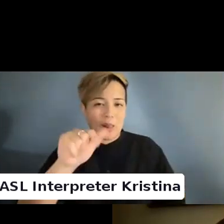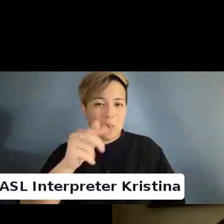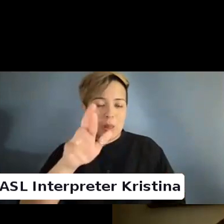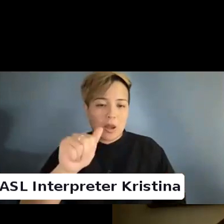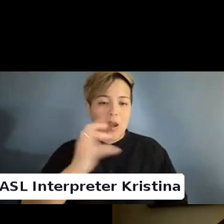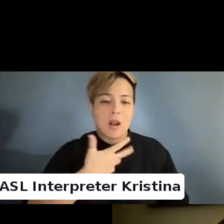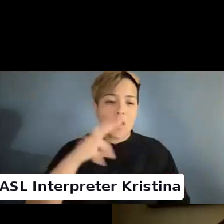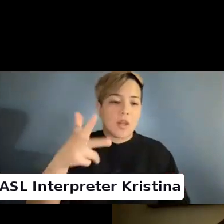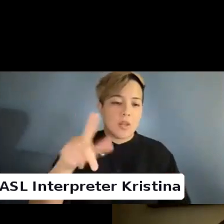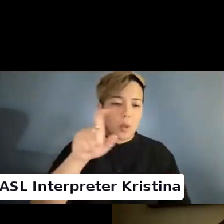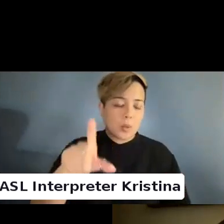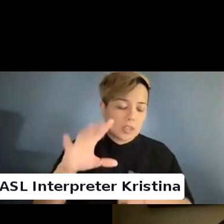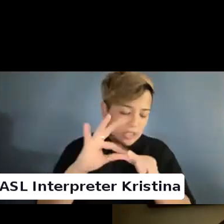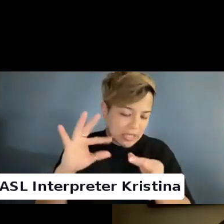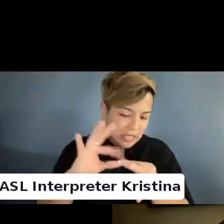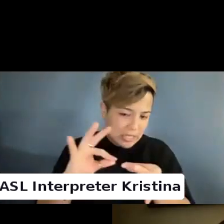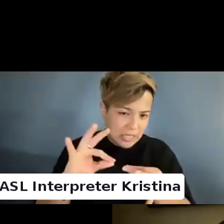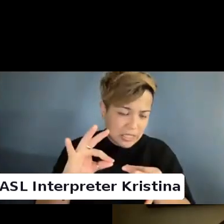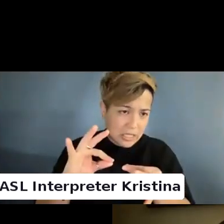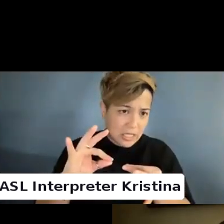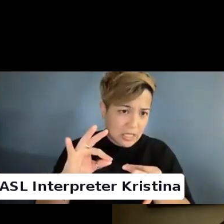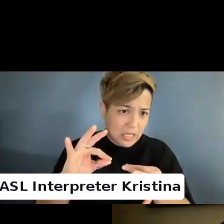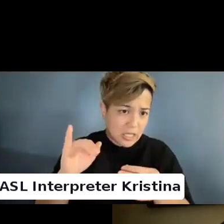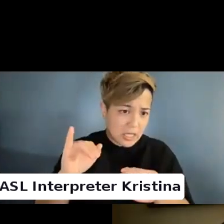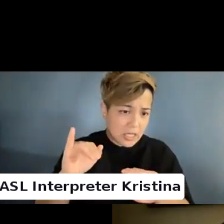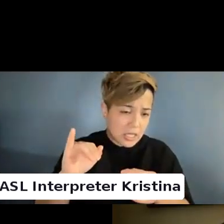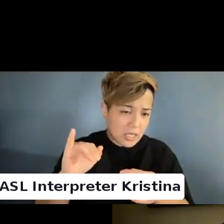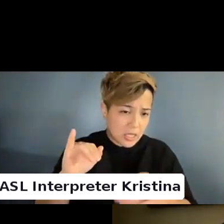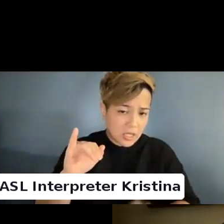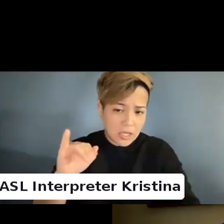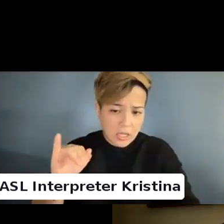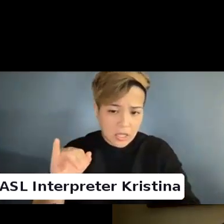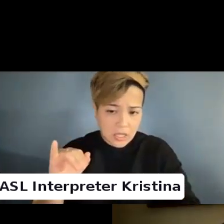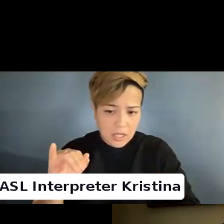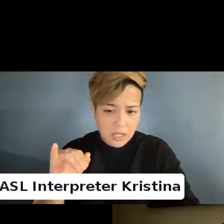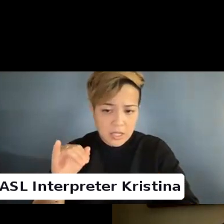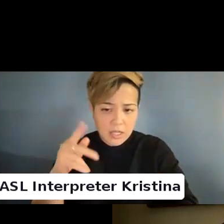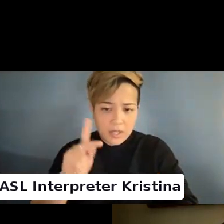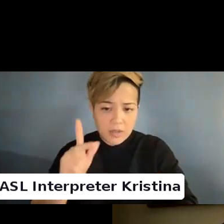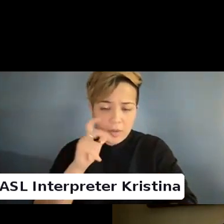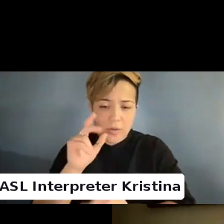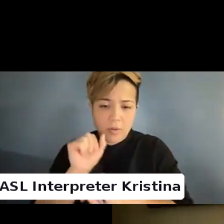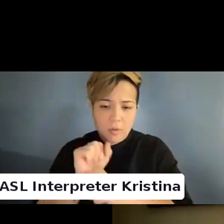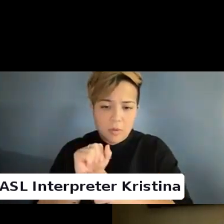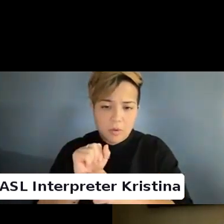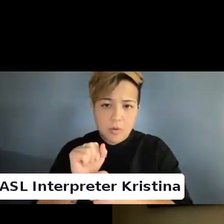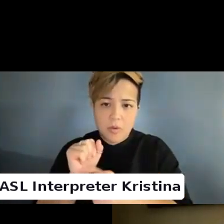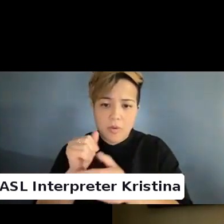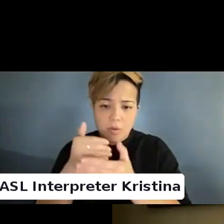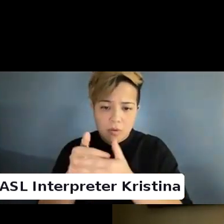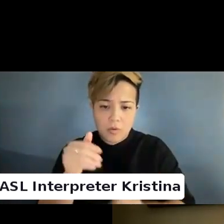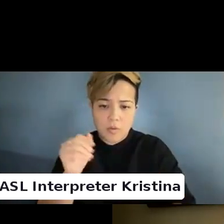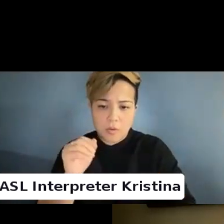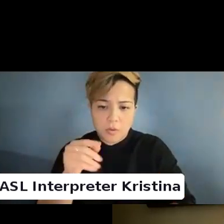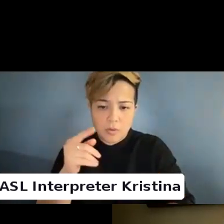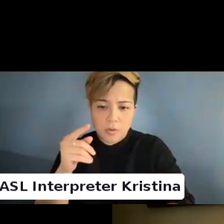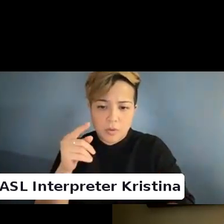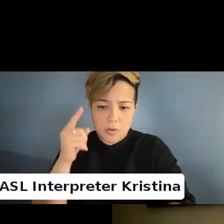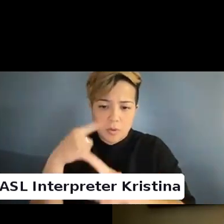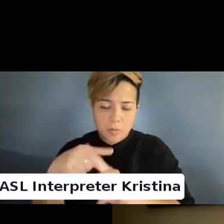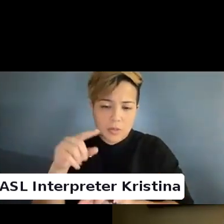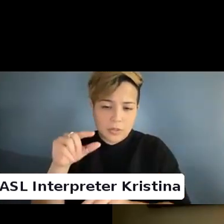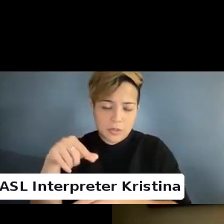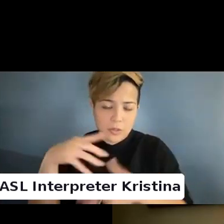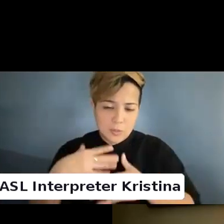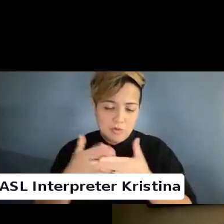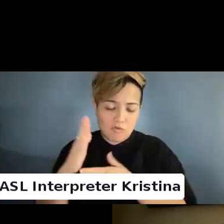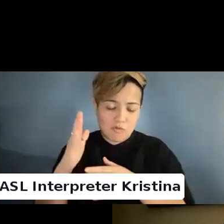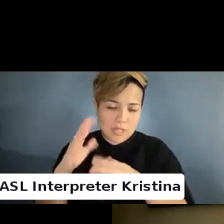Question says an intersection works closely with the LGBT QI human rights movement.